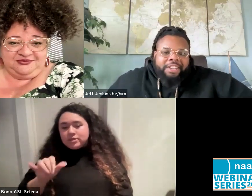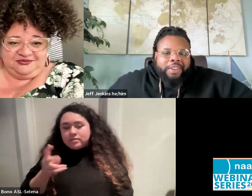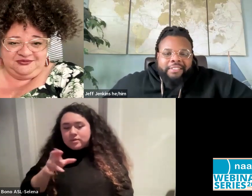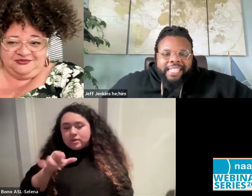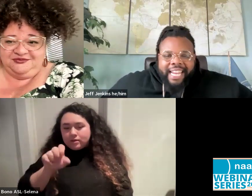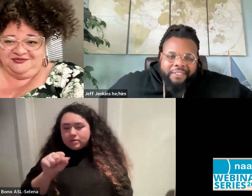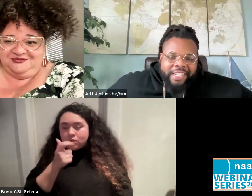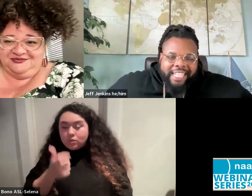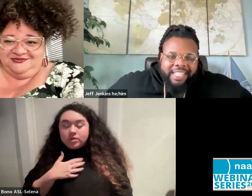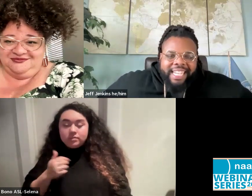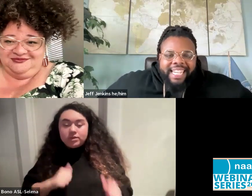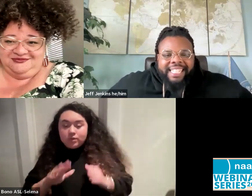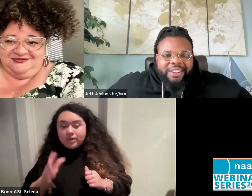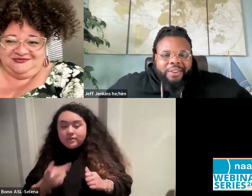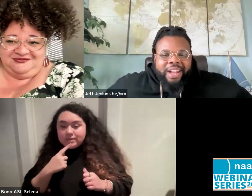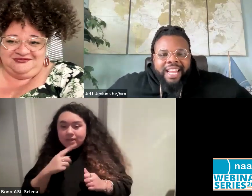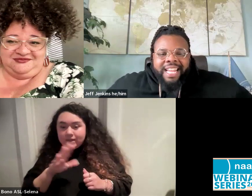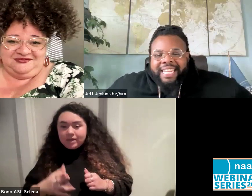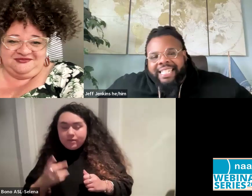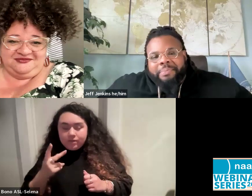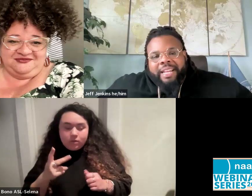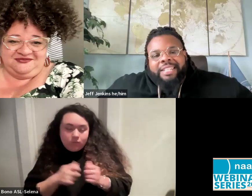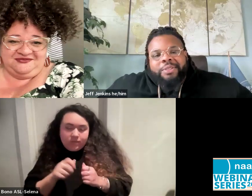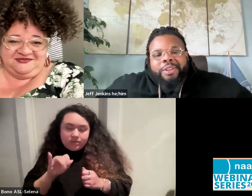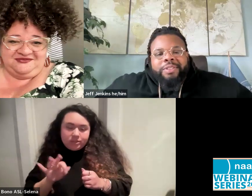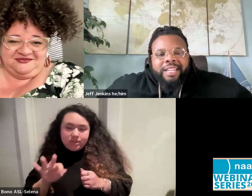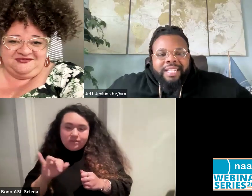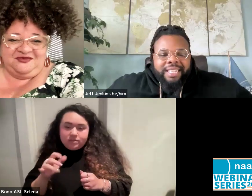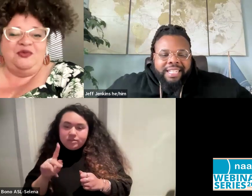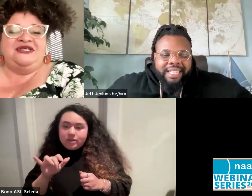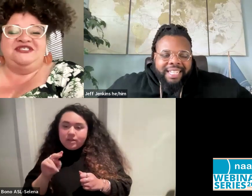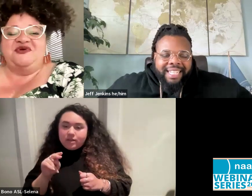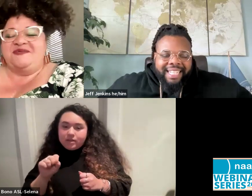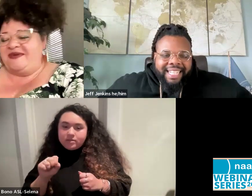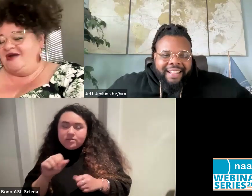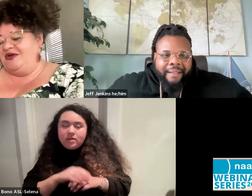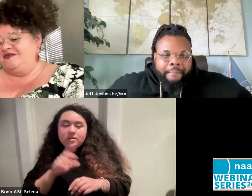show, Never Say Never with Jeff Jenkins on Disney Plus and Hulu. When is the show coming back? When?